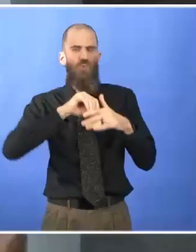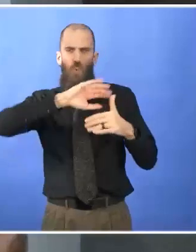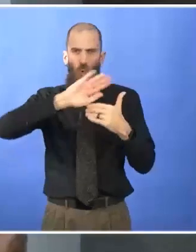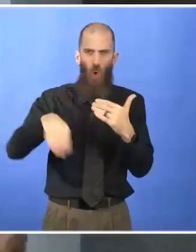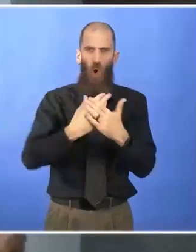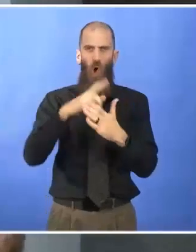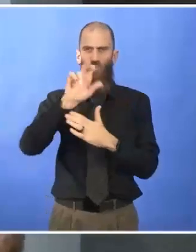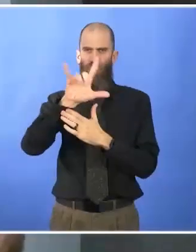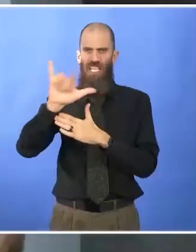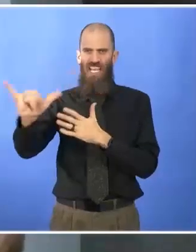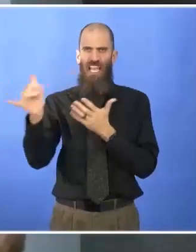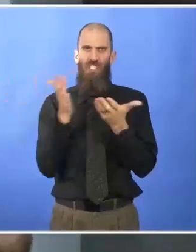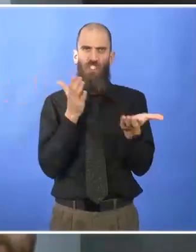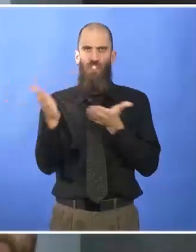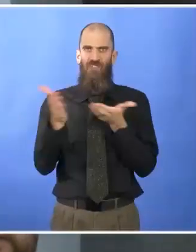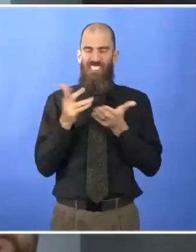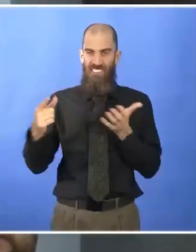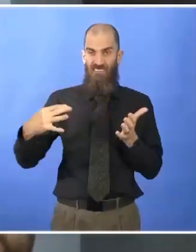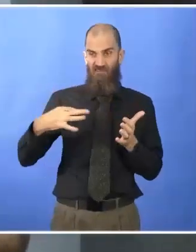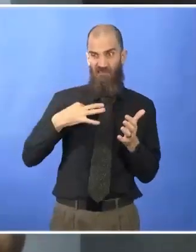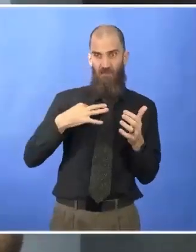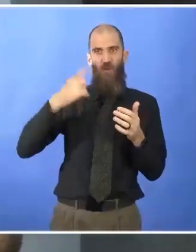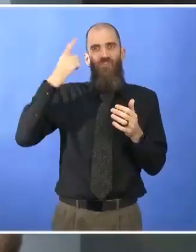ELIGIBLE FOR TELECOMMUNICATION SERVICES SUPPORT IN ANY